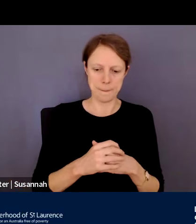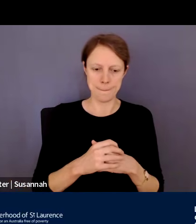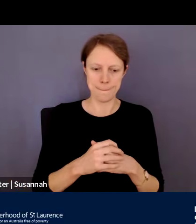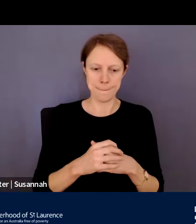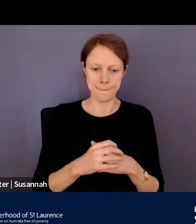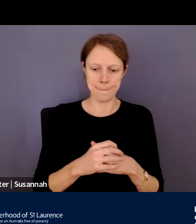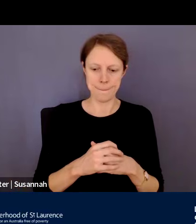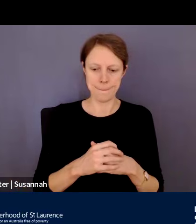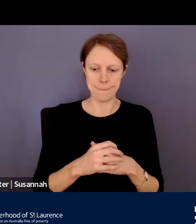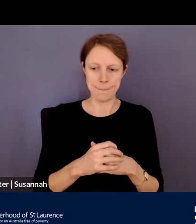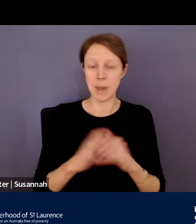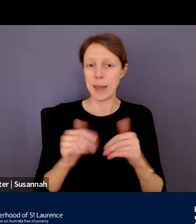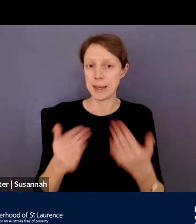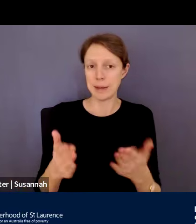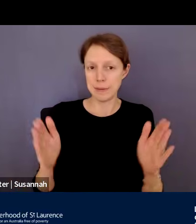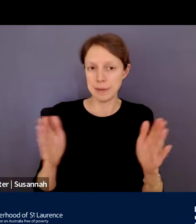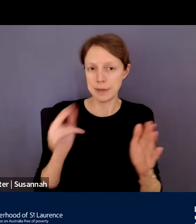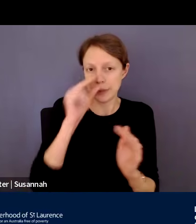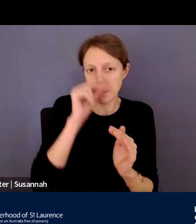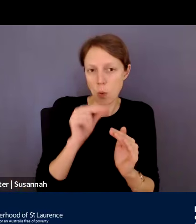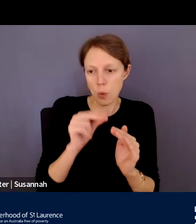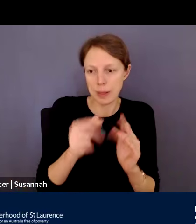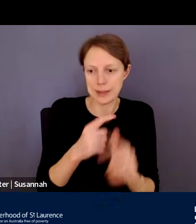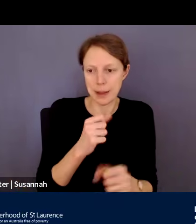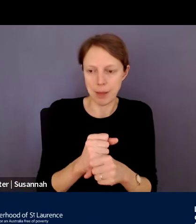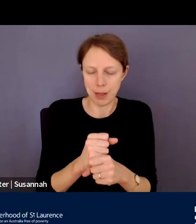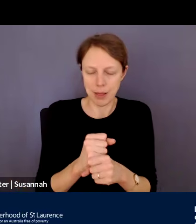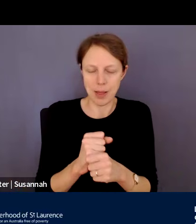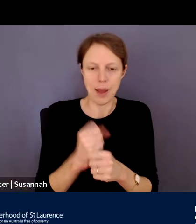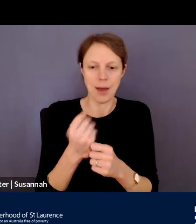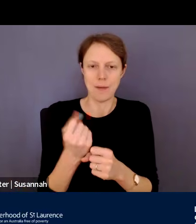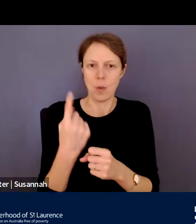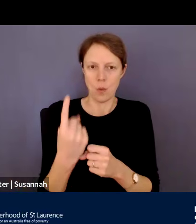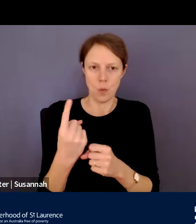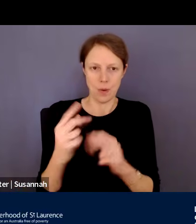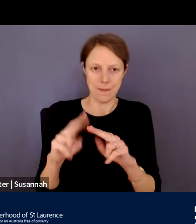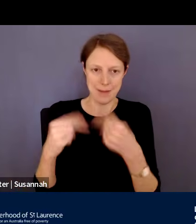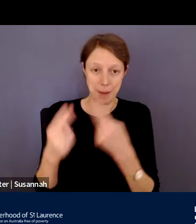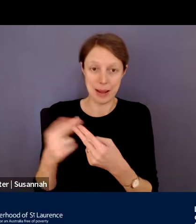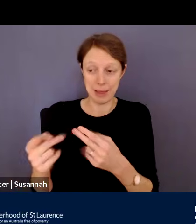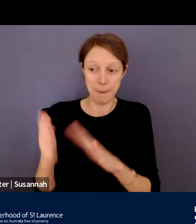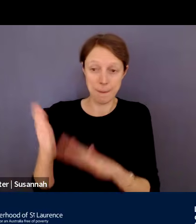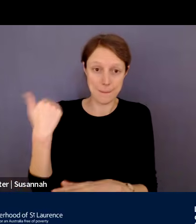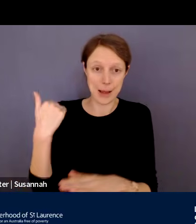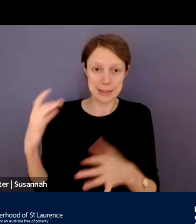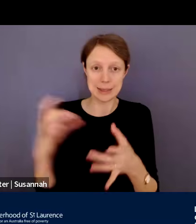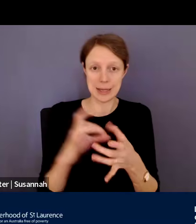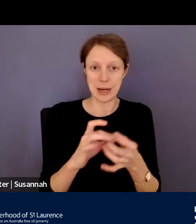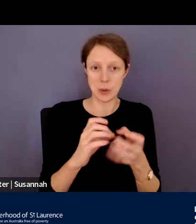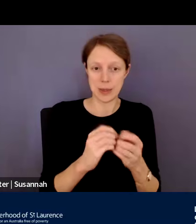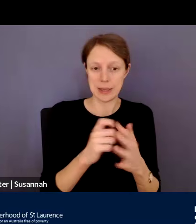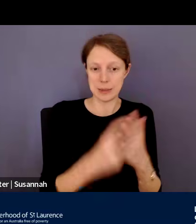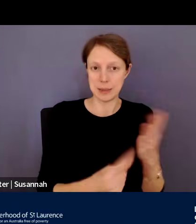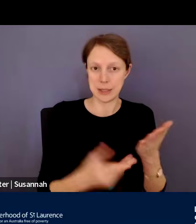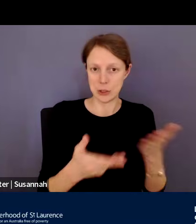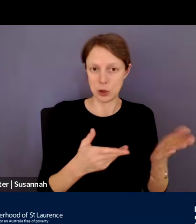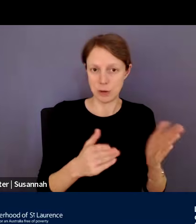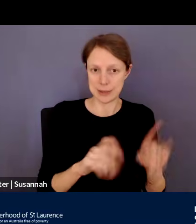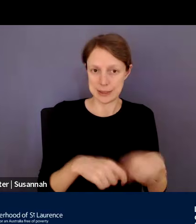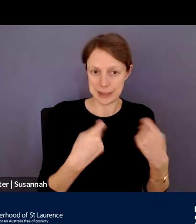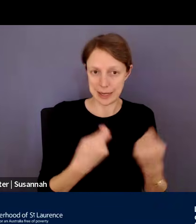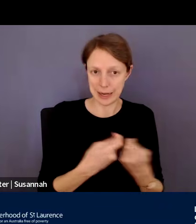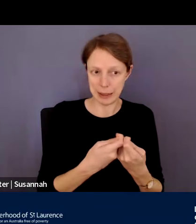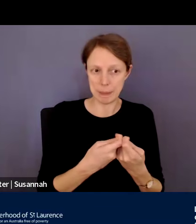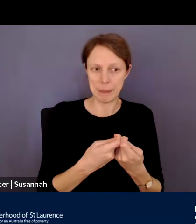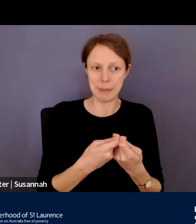we had a family that had originally been connected with our disability services team and for reasons